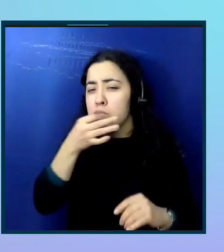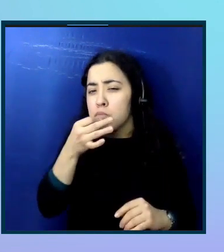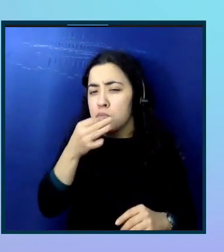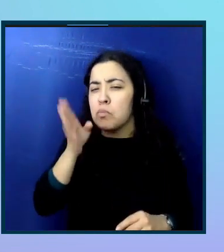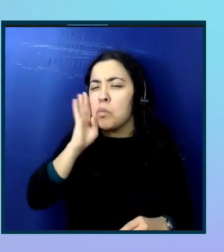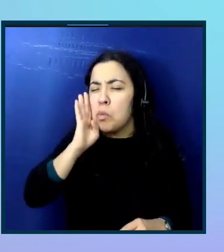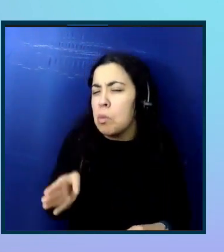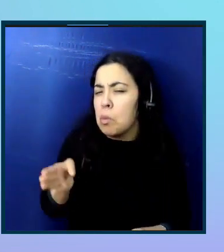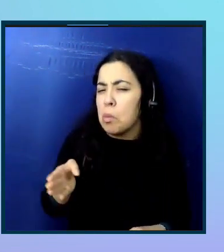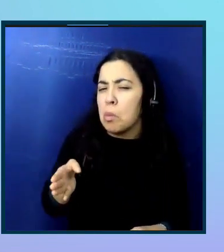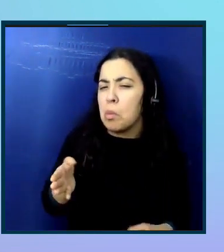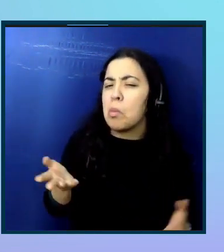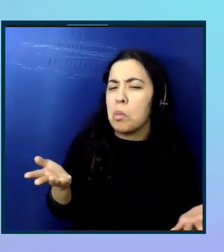Your future, I don't know how the new future,